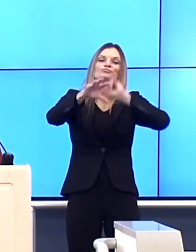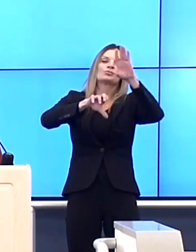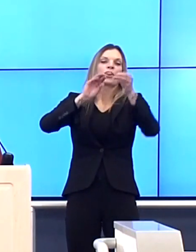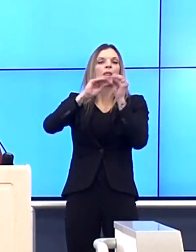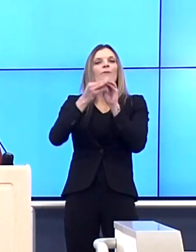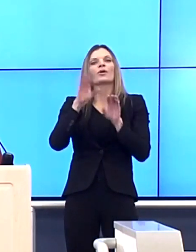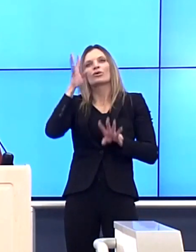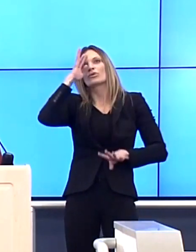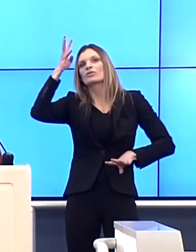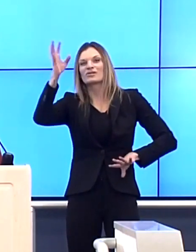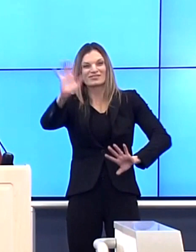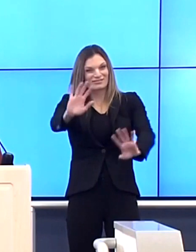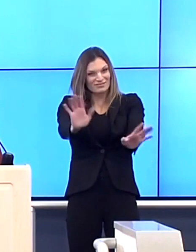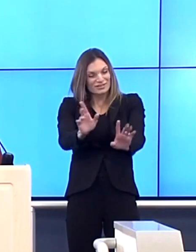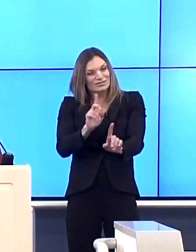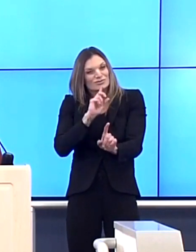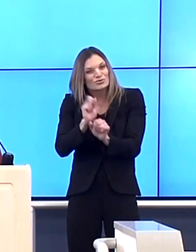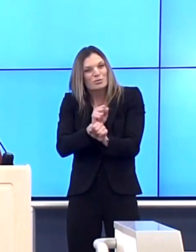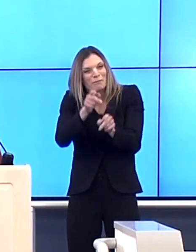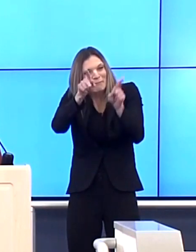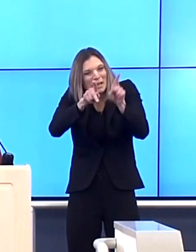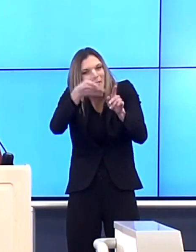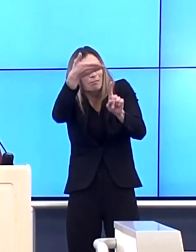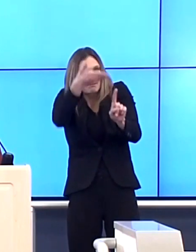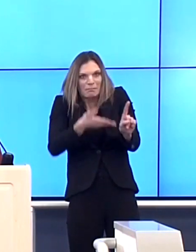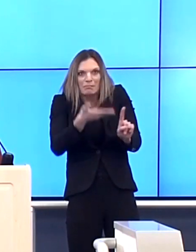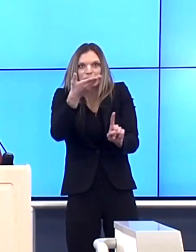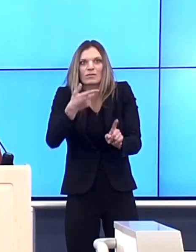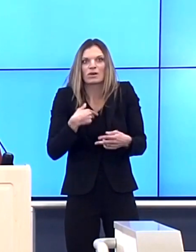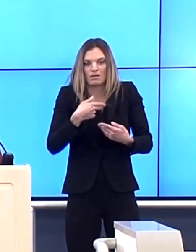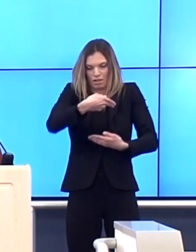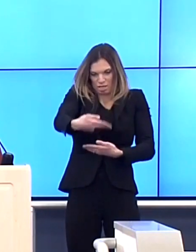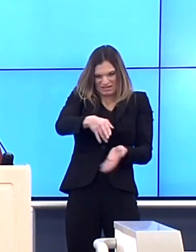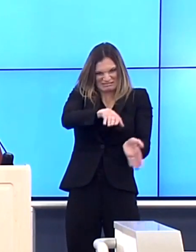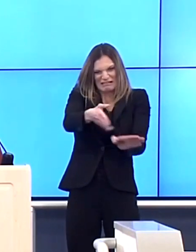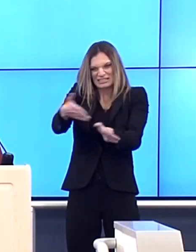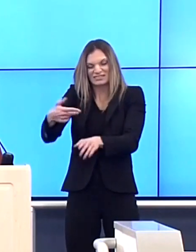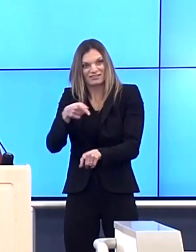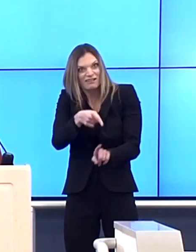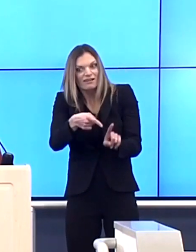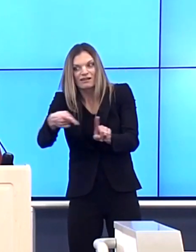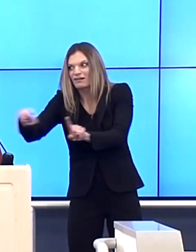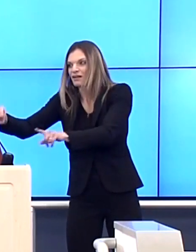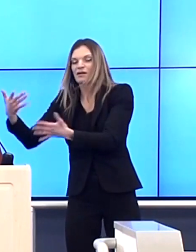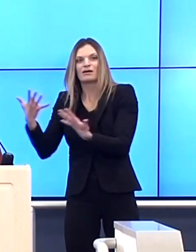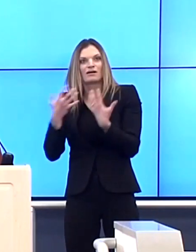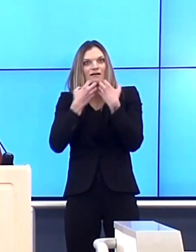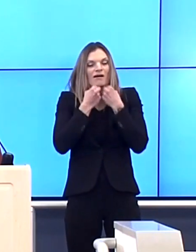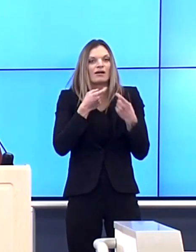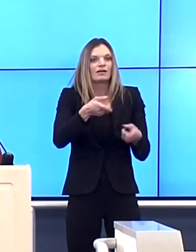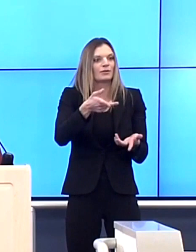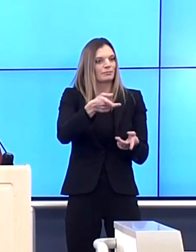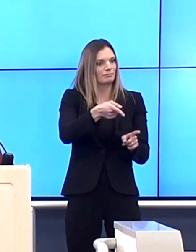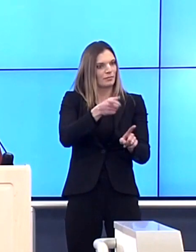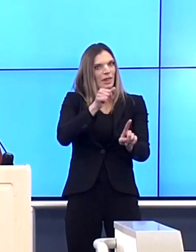THIS IS NOT JUST ABOUT PROJECTIONS AND GRAPHS. PROJECTIONS AND GRAPHS. THIS IS ABOUT REAL PEOPLE. THIS IS ABOUT REAL PEOPLE. PEOPLE WHO ARE MOTHERS AND